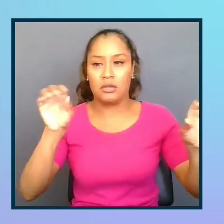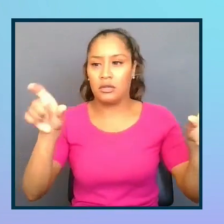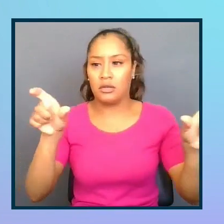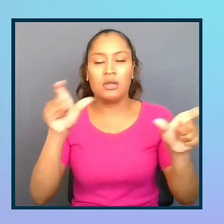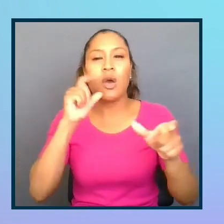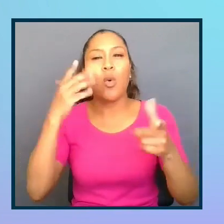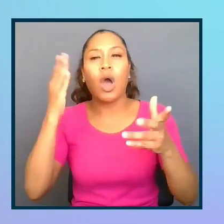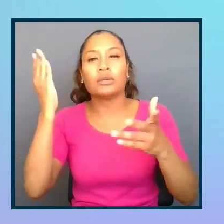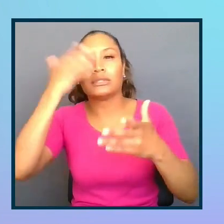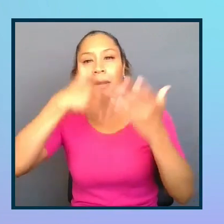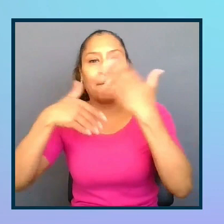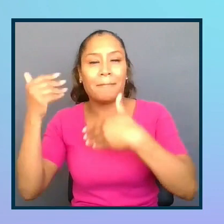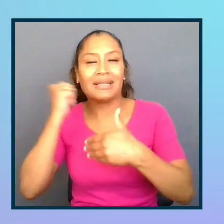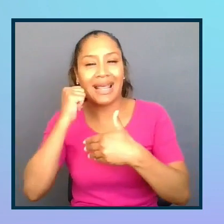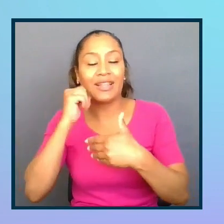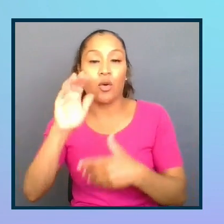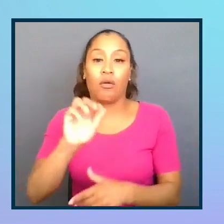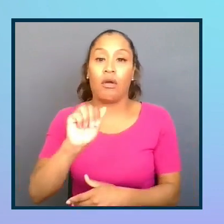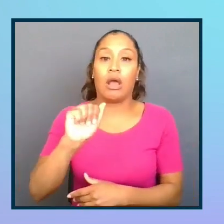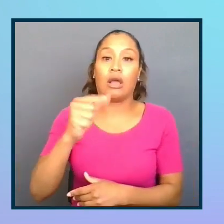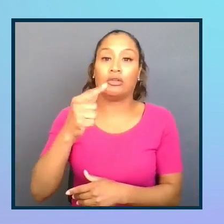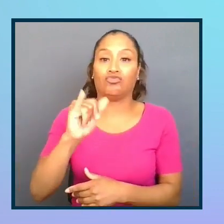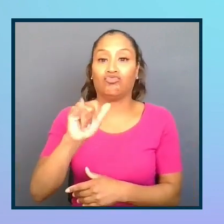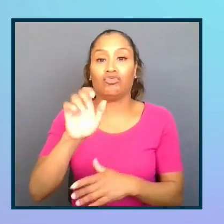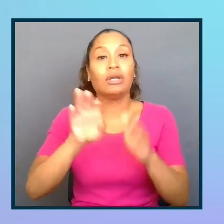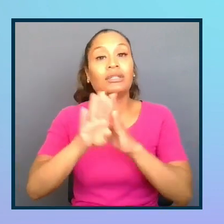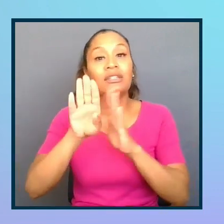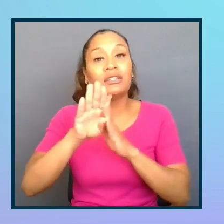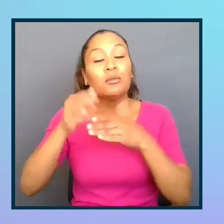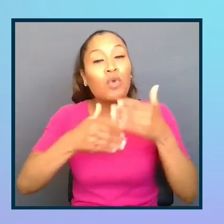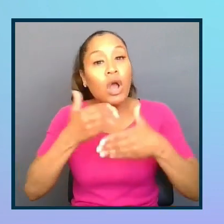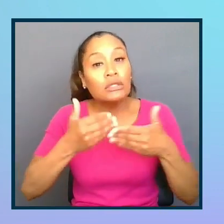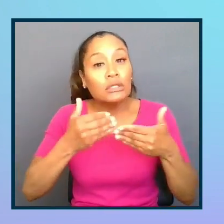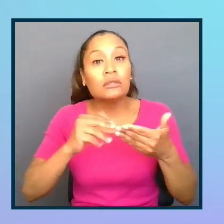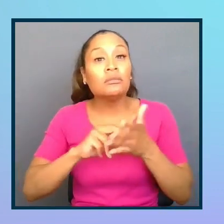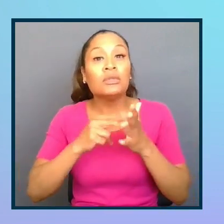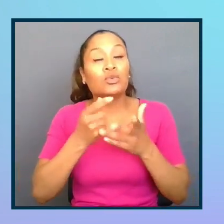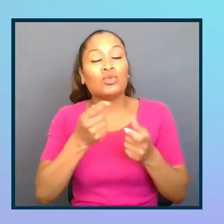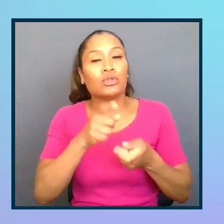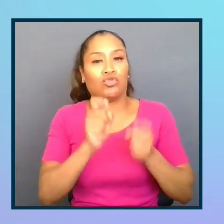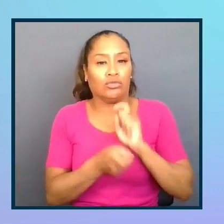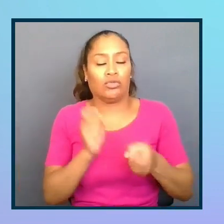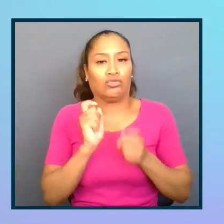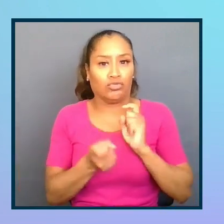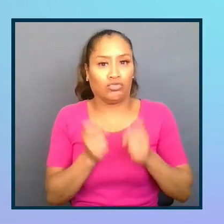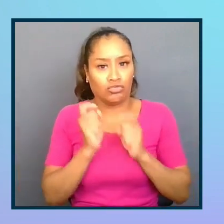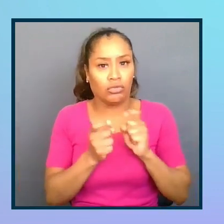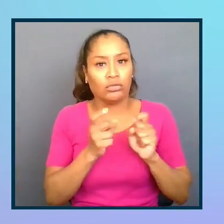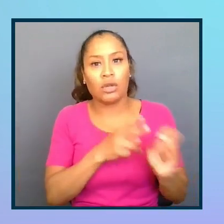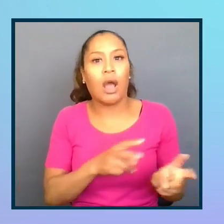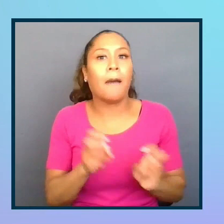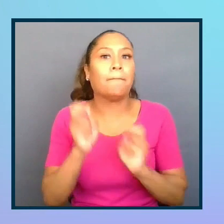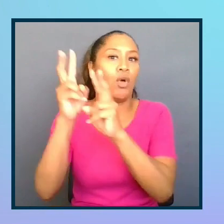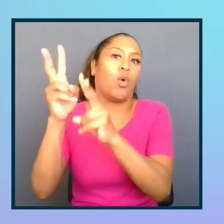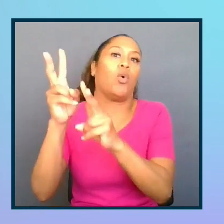The agile development process means that changes are made and are uploaded into the builds sort of daily.